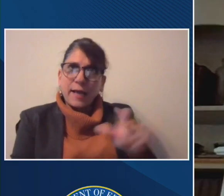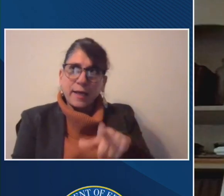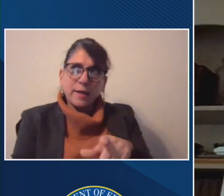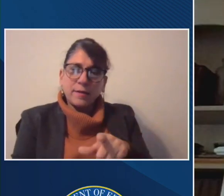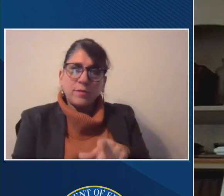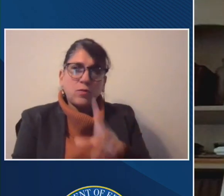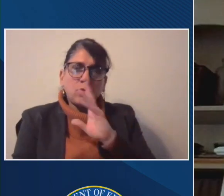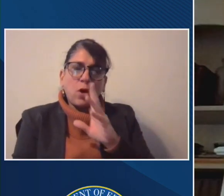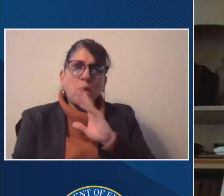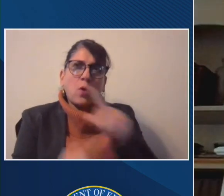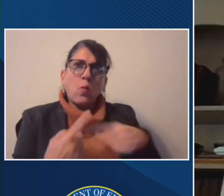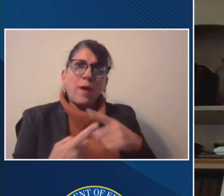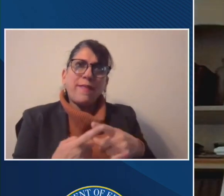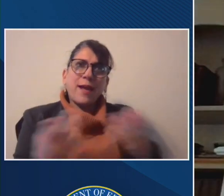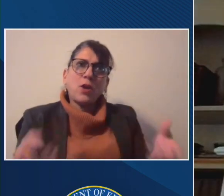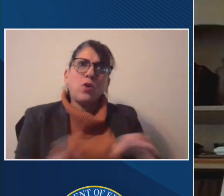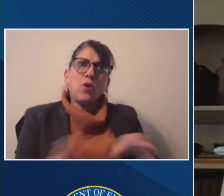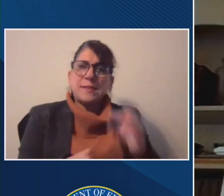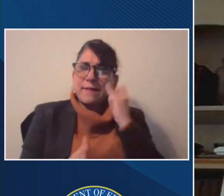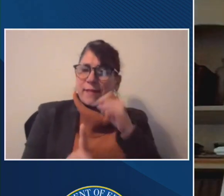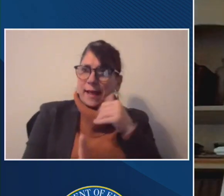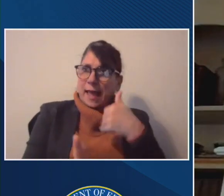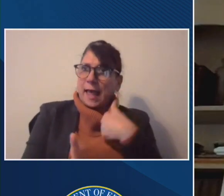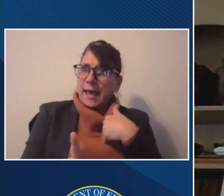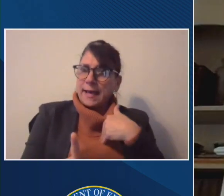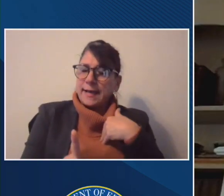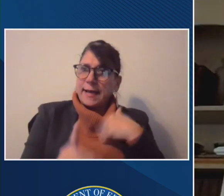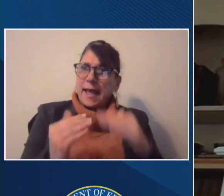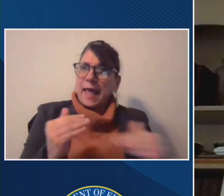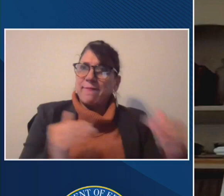on advance pay, they would lose their